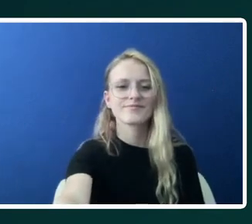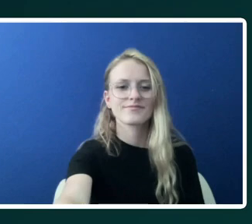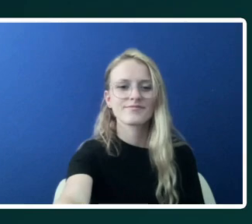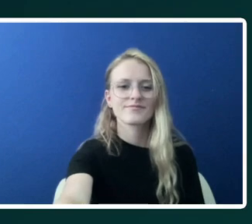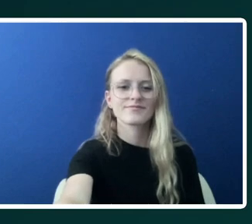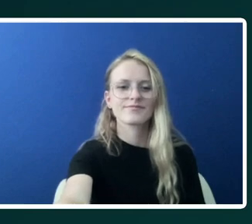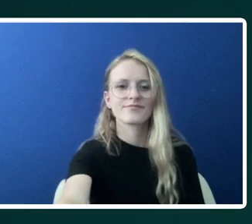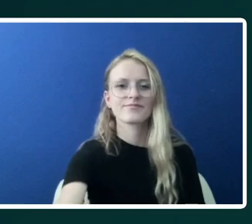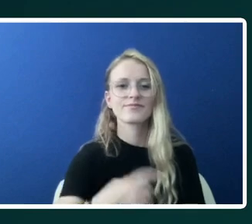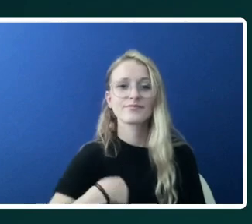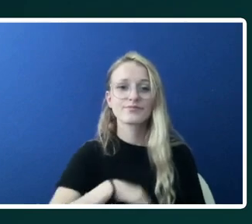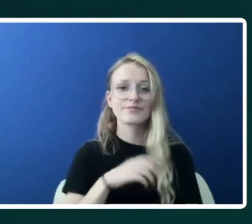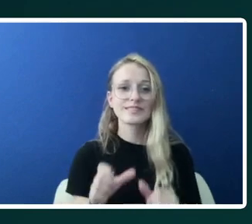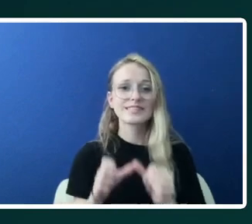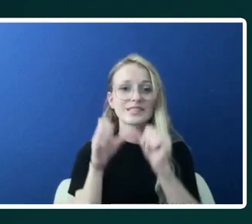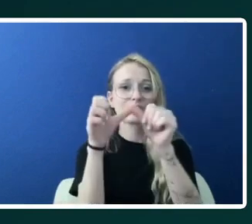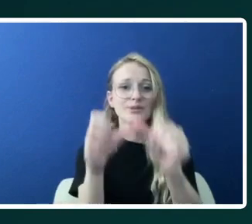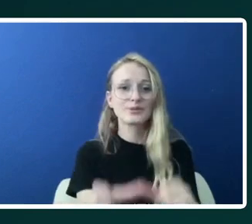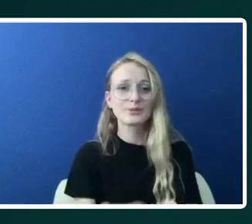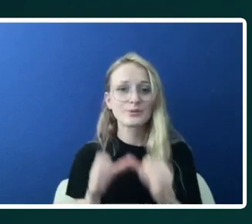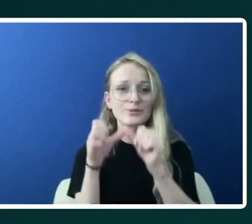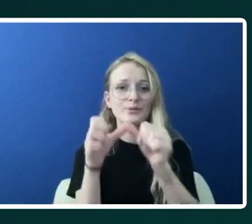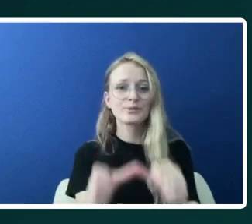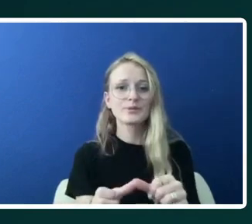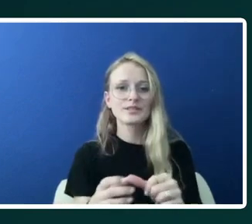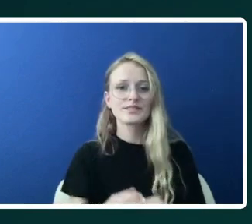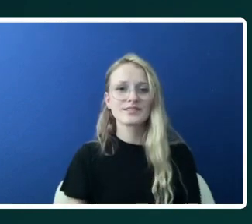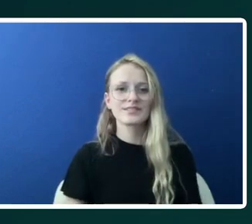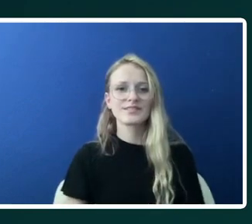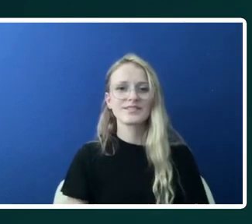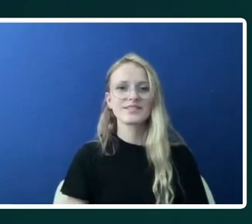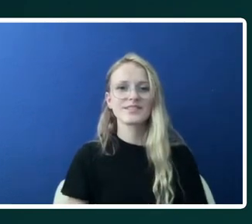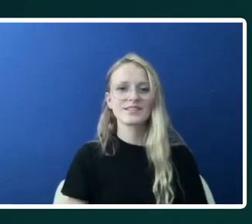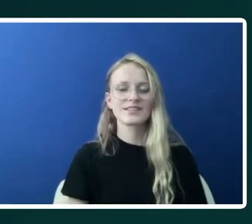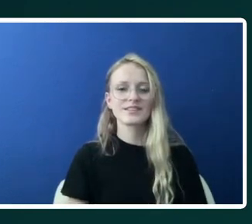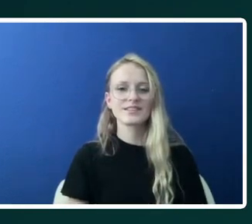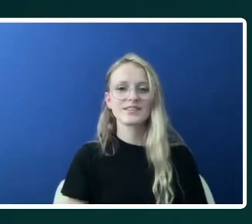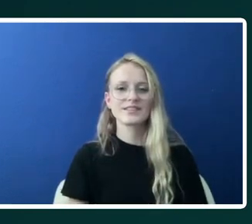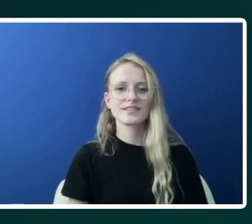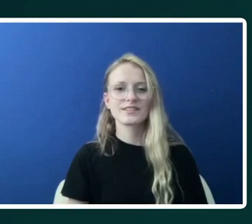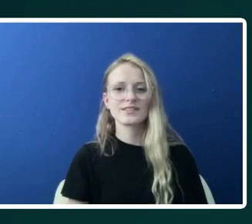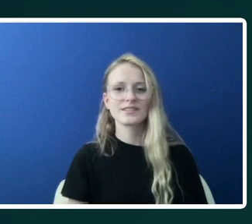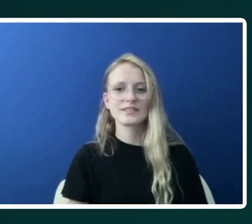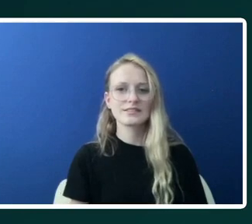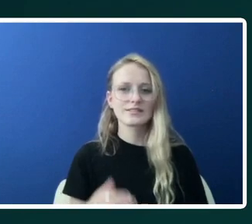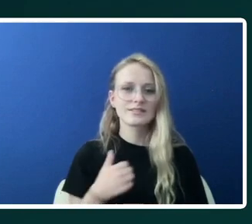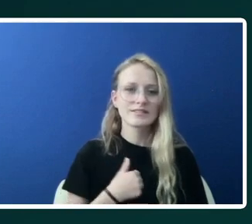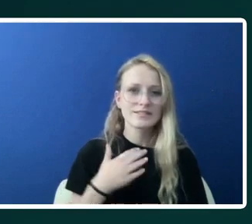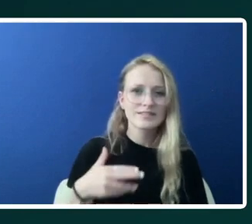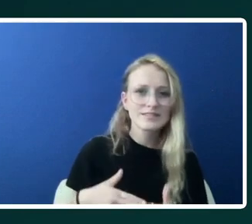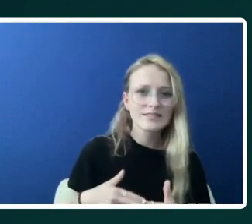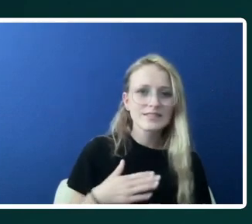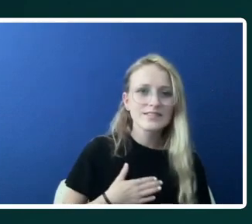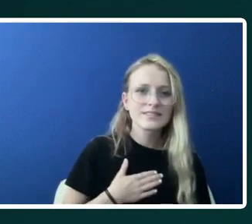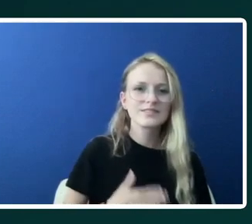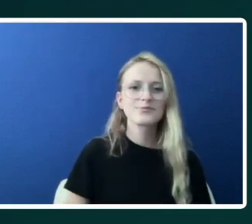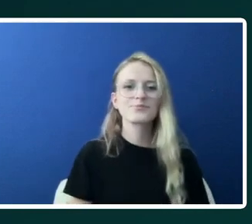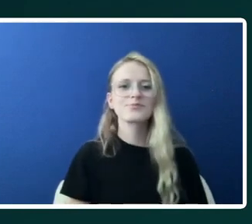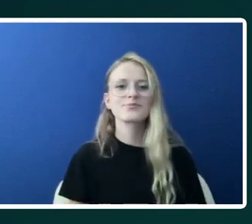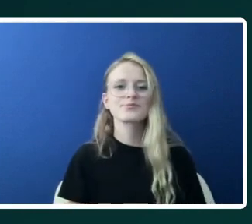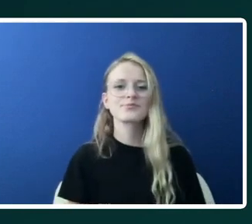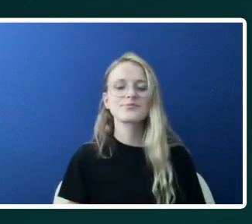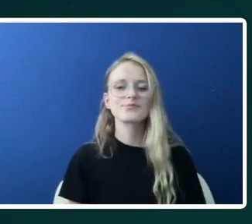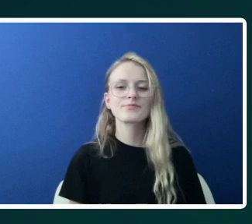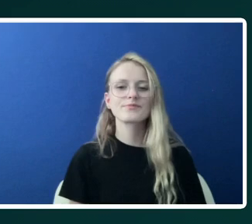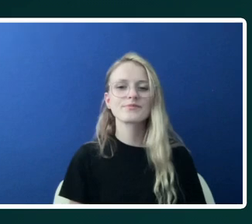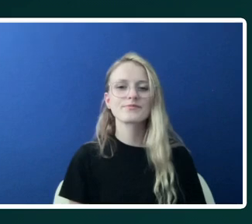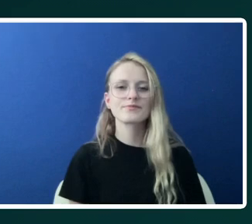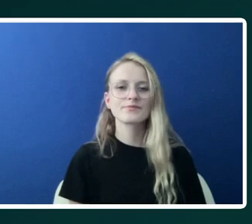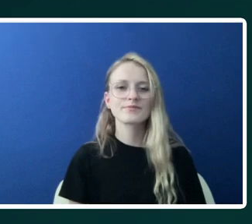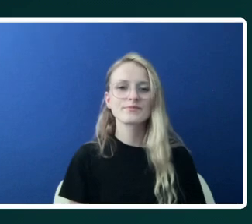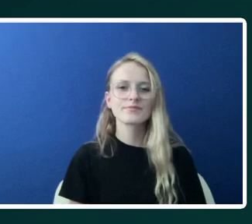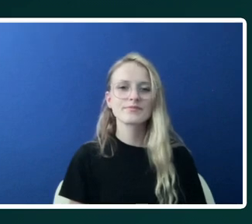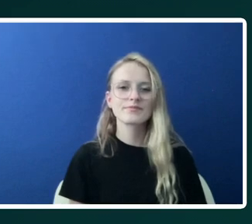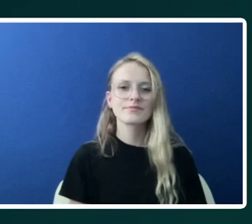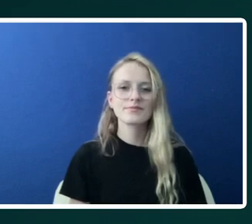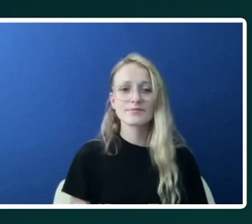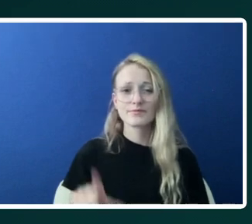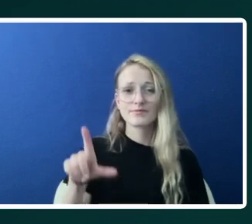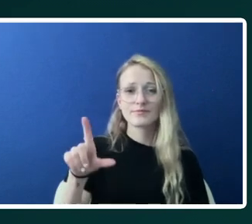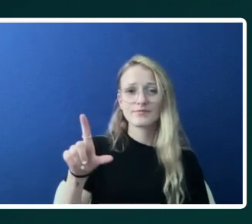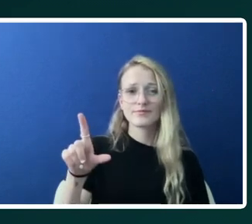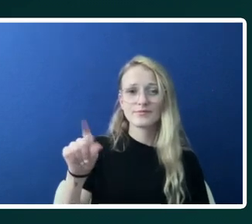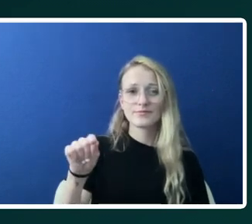do this programming. Next slide, please. And in 2015, we worked off of an exhibition